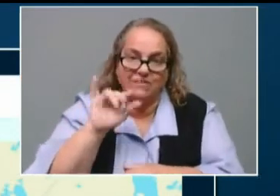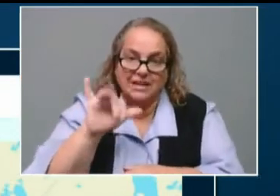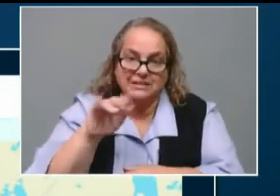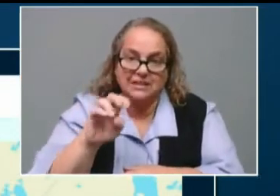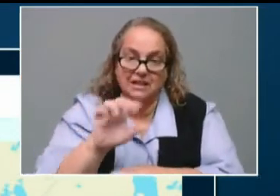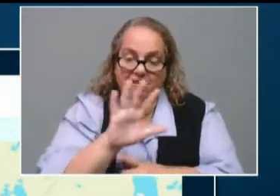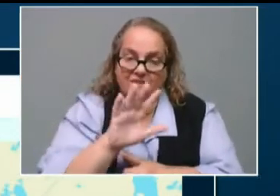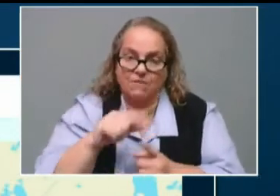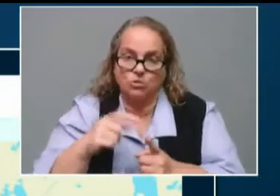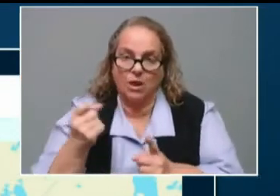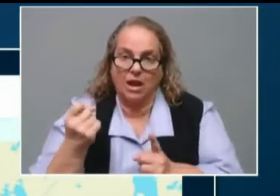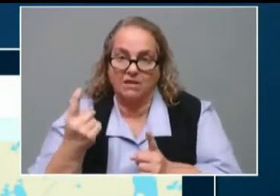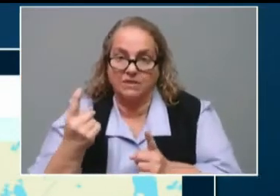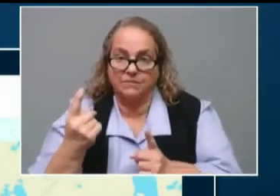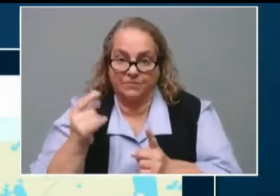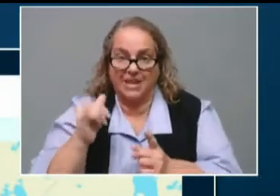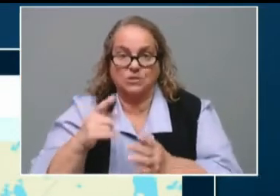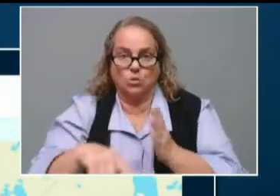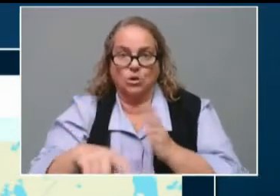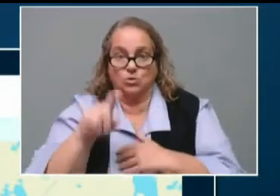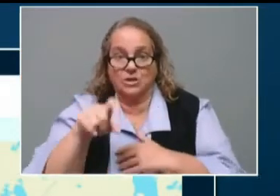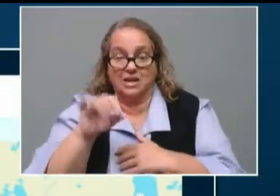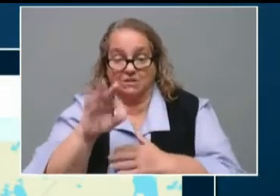sign your kid up for a different one and you show up, they will not be able